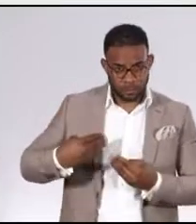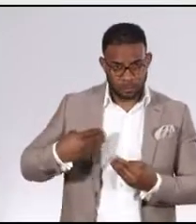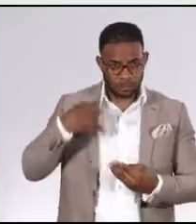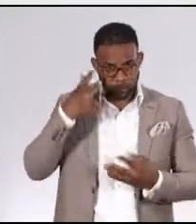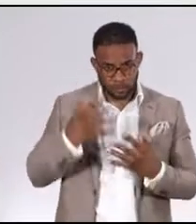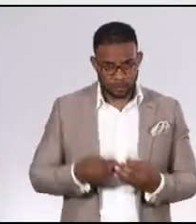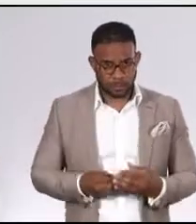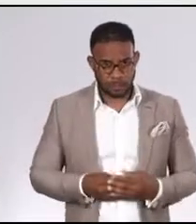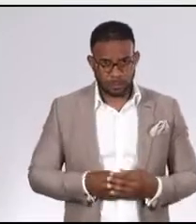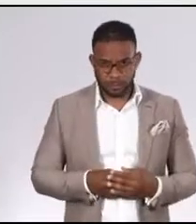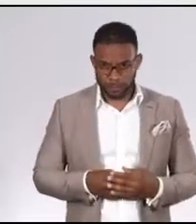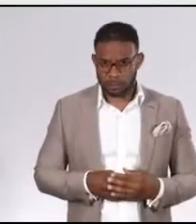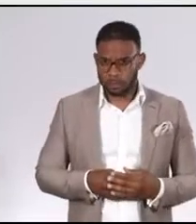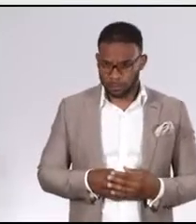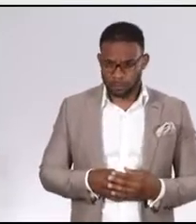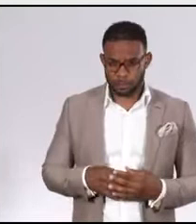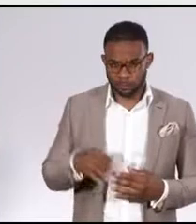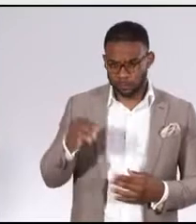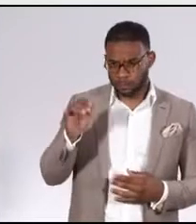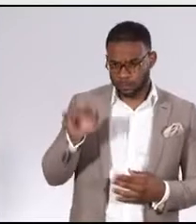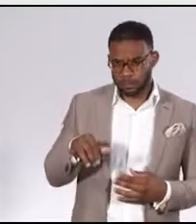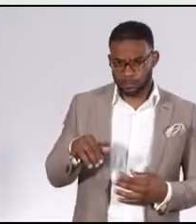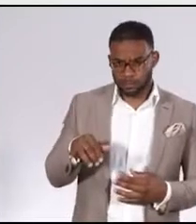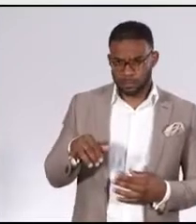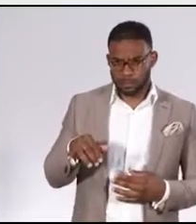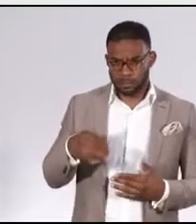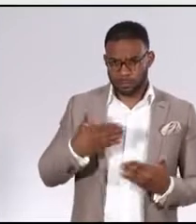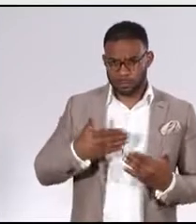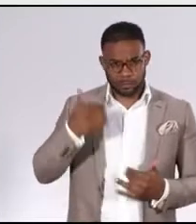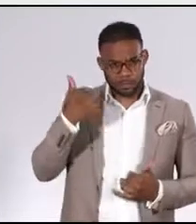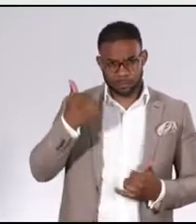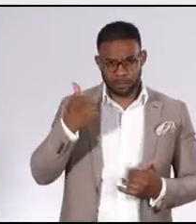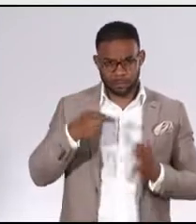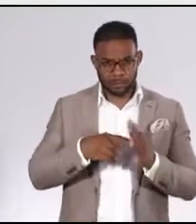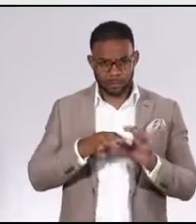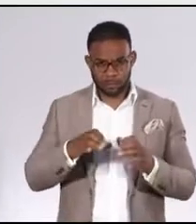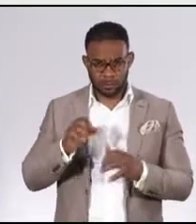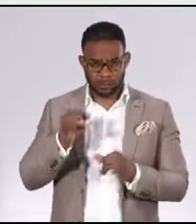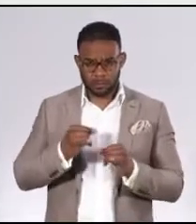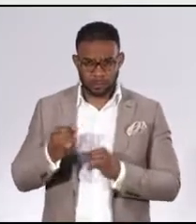so That's by far the um uh greatest represented a group of individuals with hearing loss.